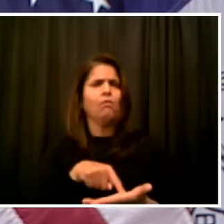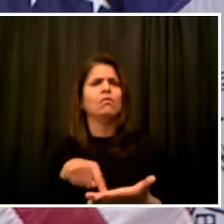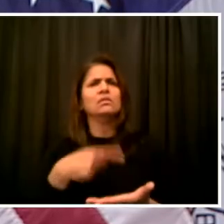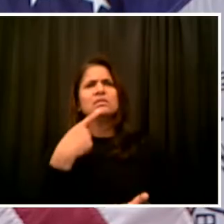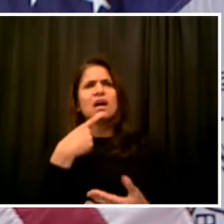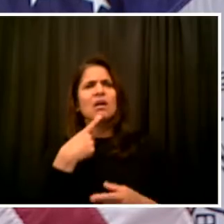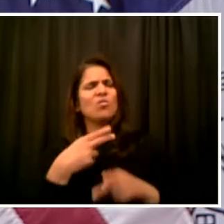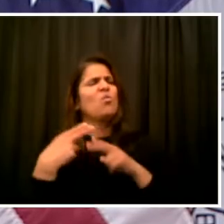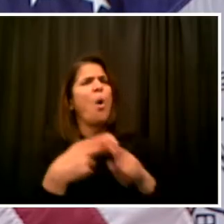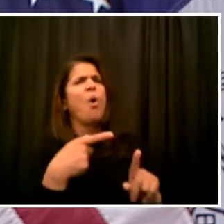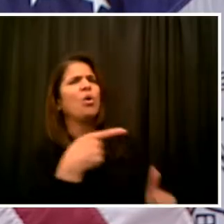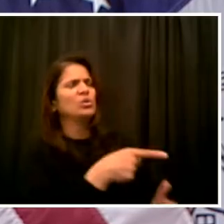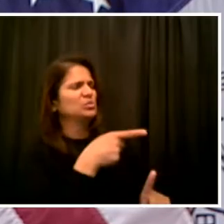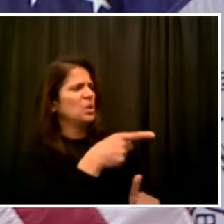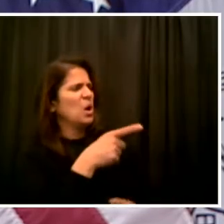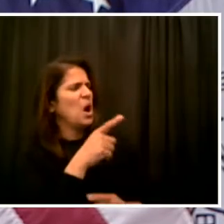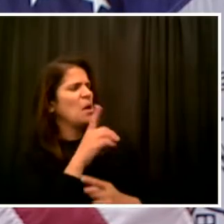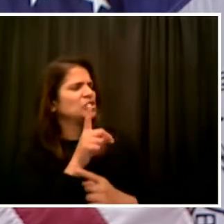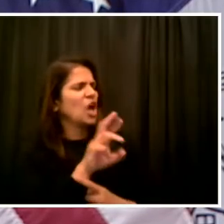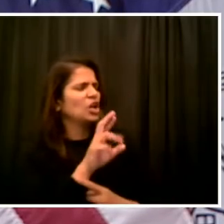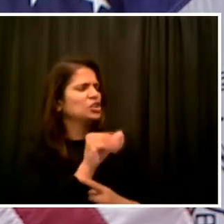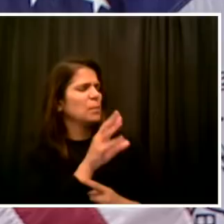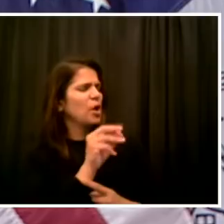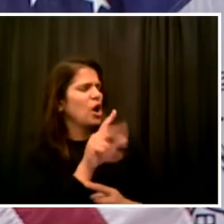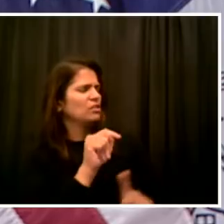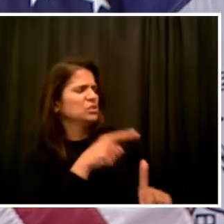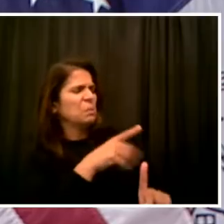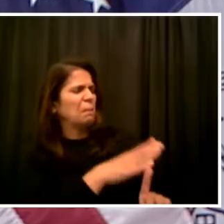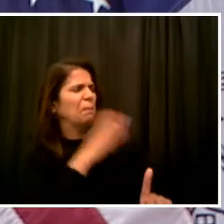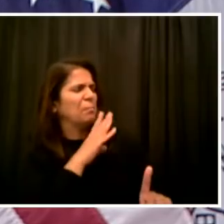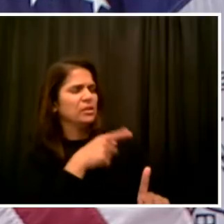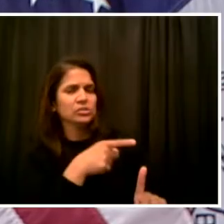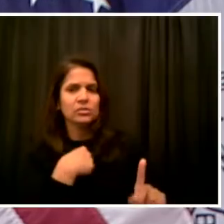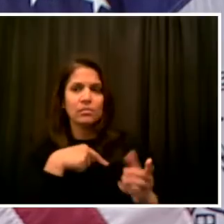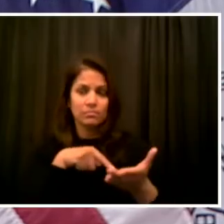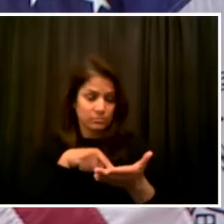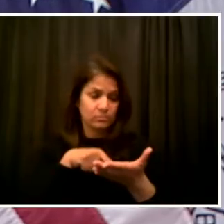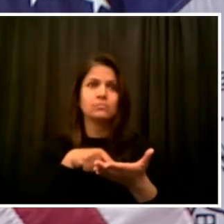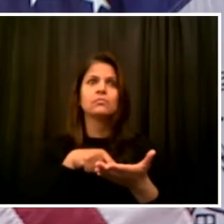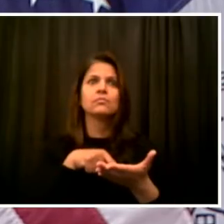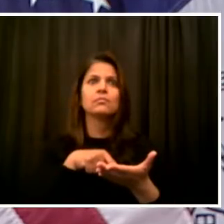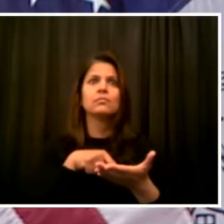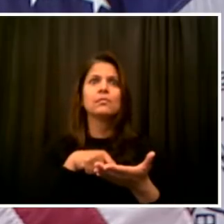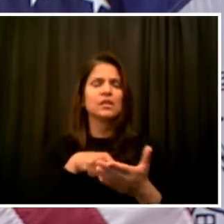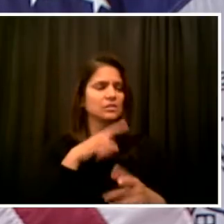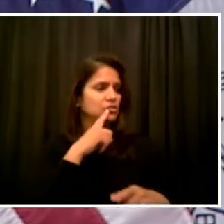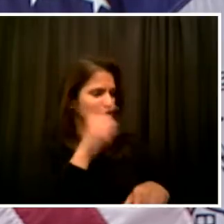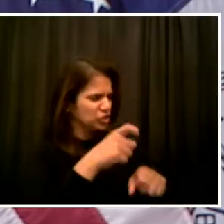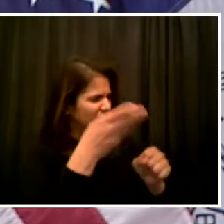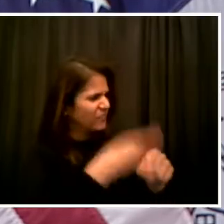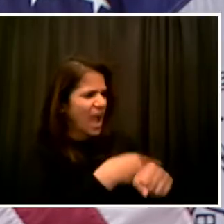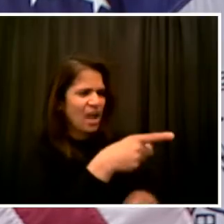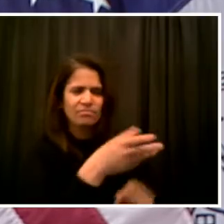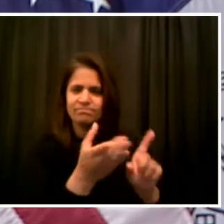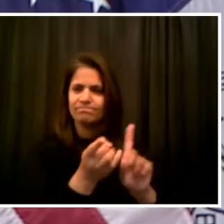LONG TIME AGO AND THEY'RE NOT SURPRISED. BUT IS IT SURIPRSG INAN